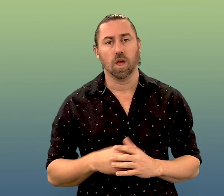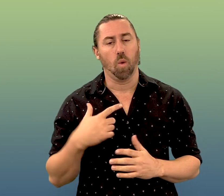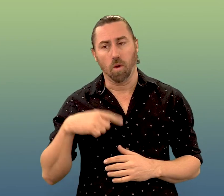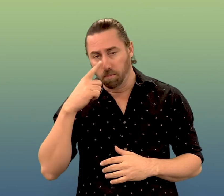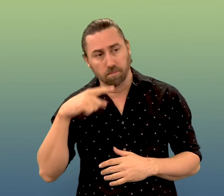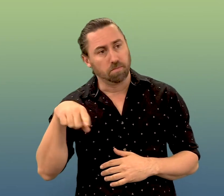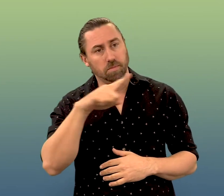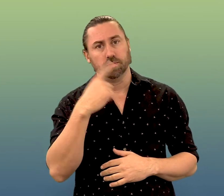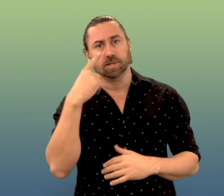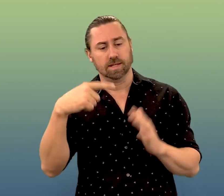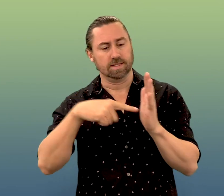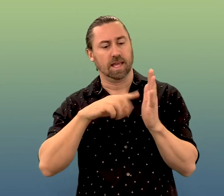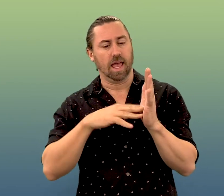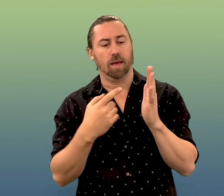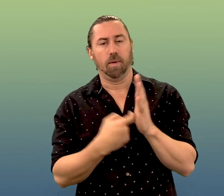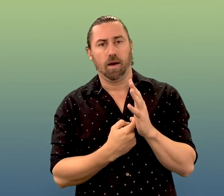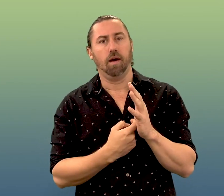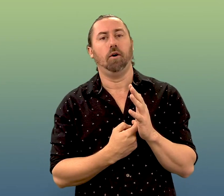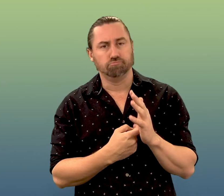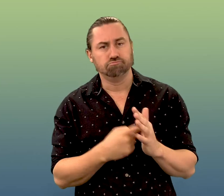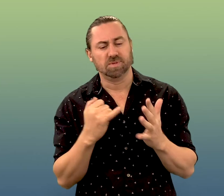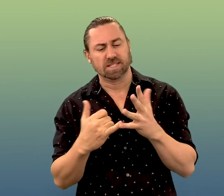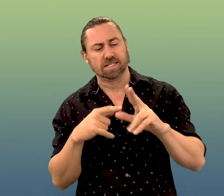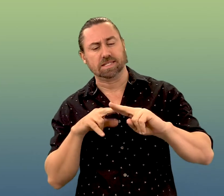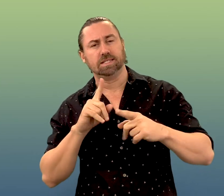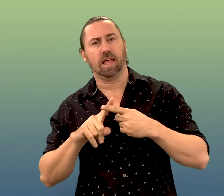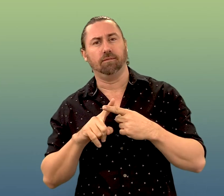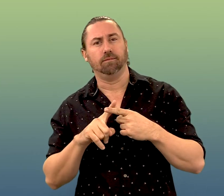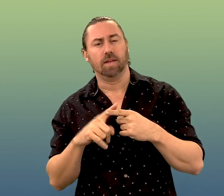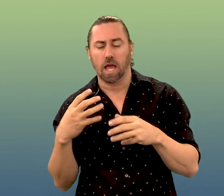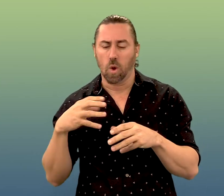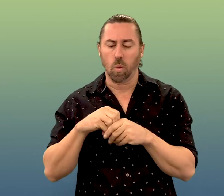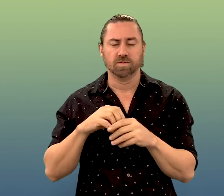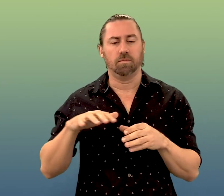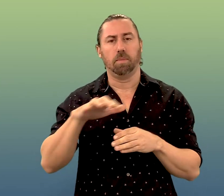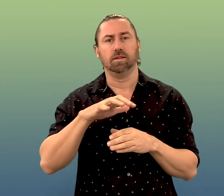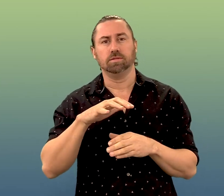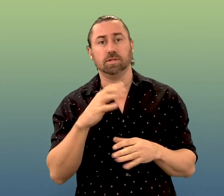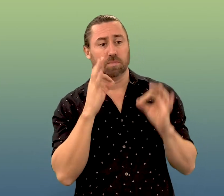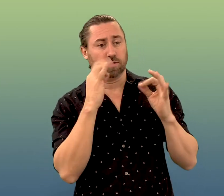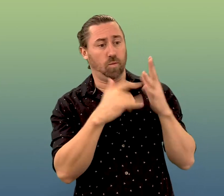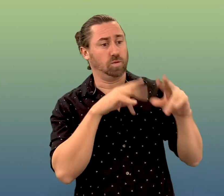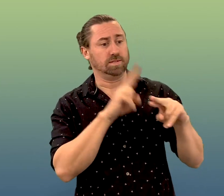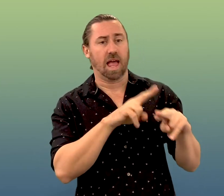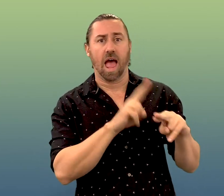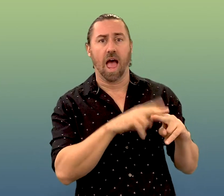Our people should see TMR as a safe and inclusive place where they can bring their whole selves to work.